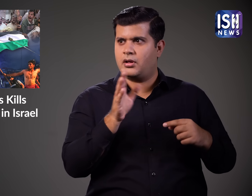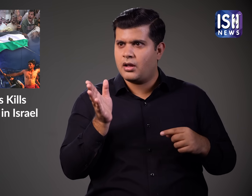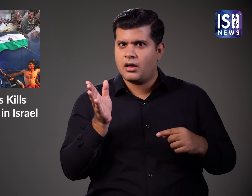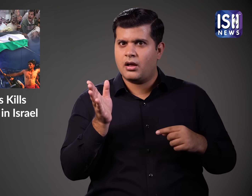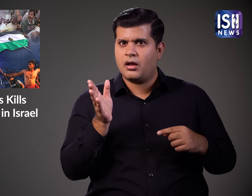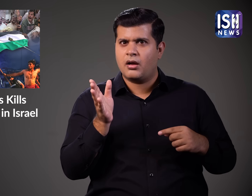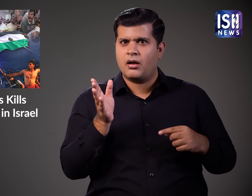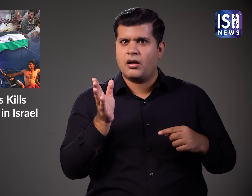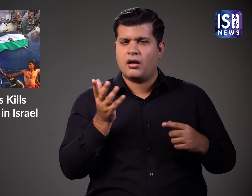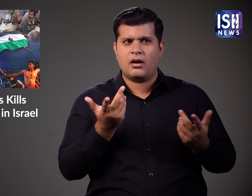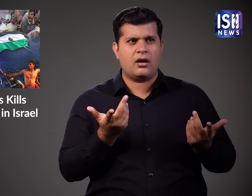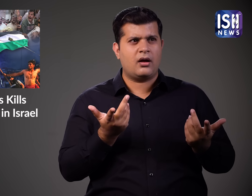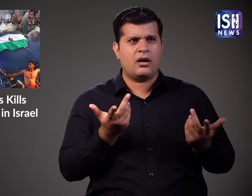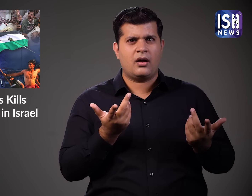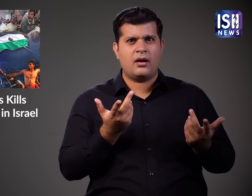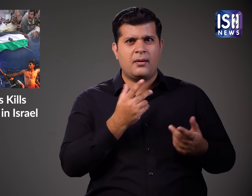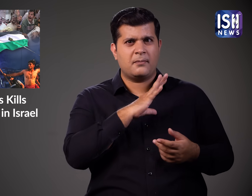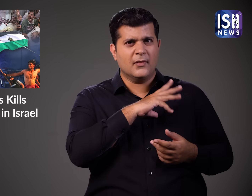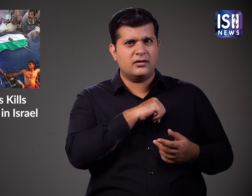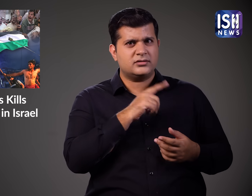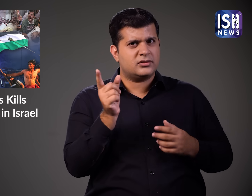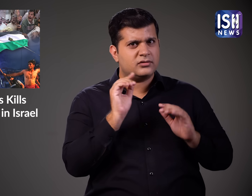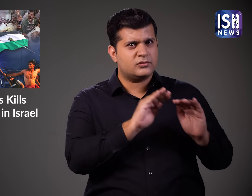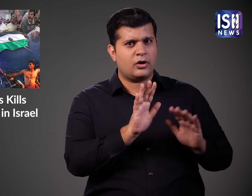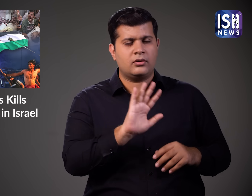Surprising! Doesn't he support Palestine?